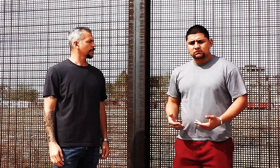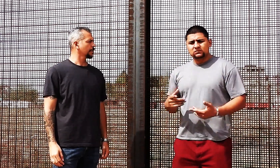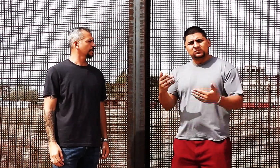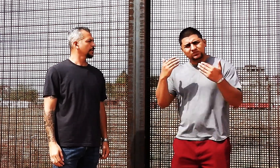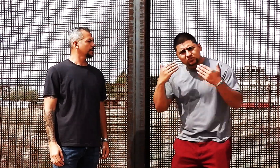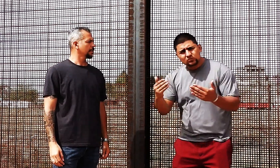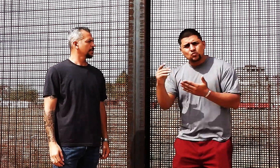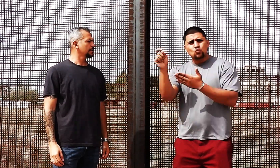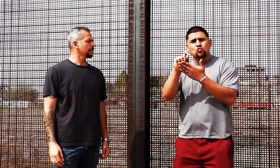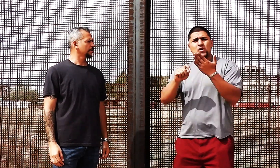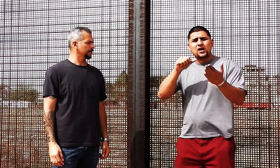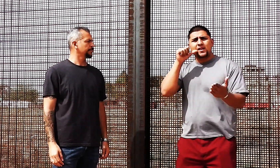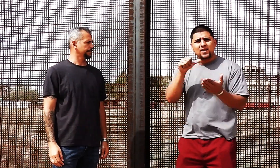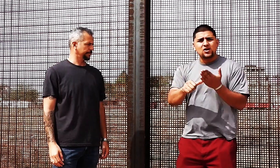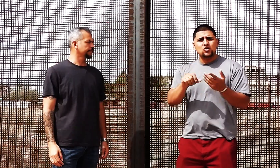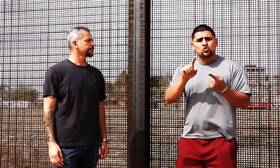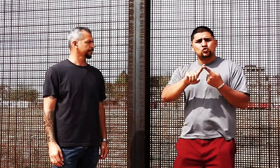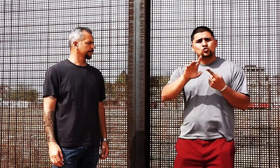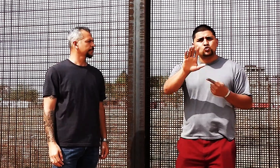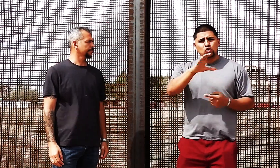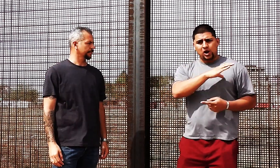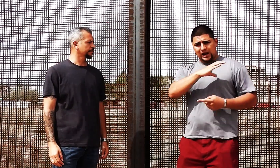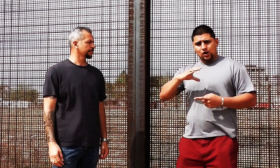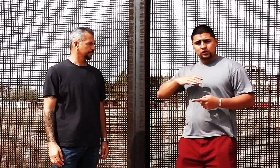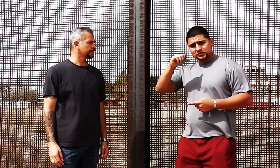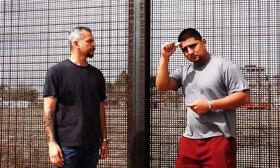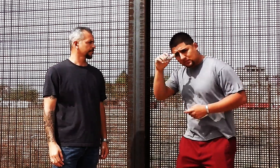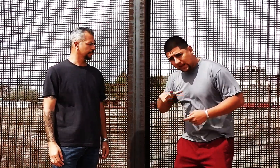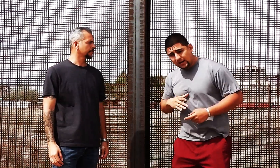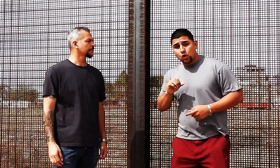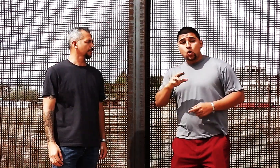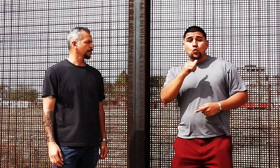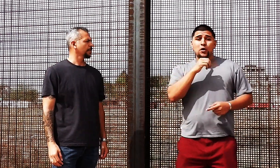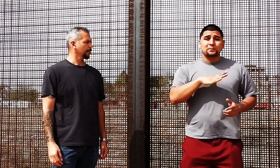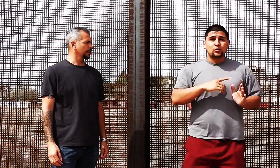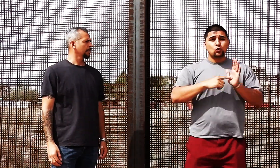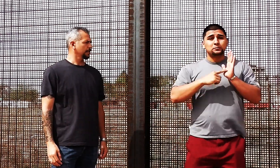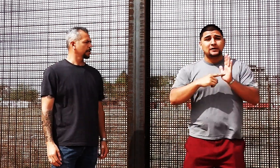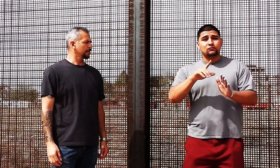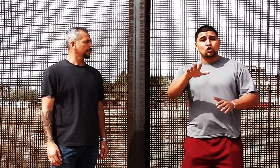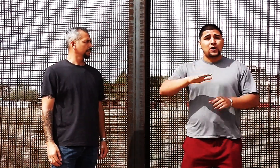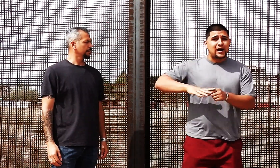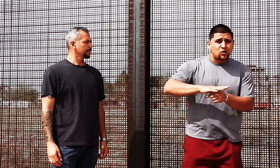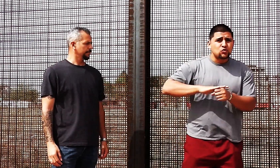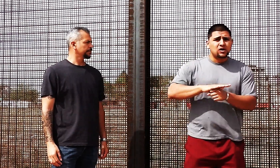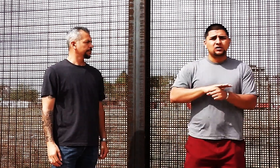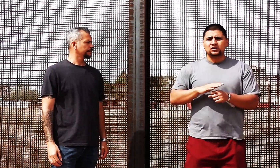Go ahead write letters to your congressman and/or congresswoman representatives in your hometown.